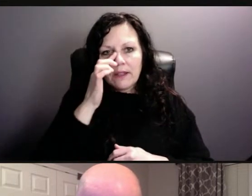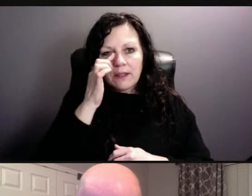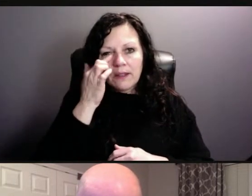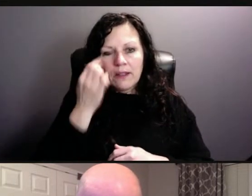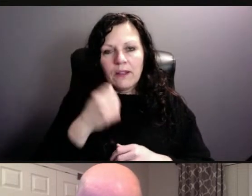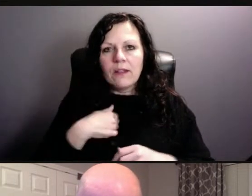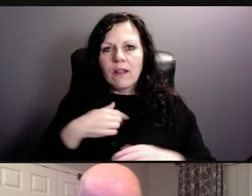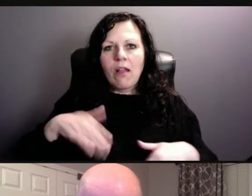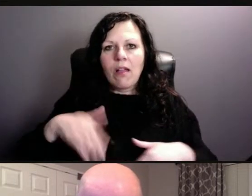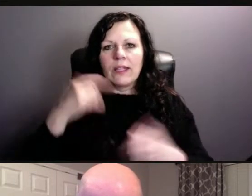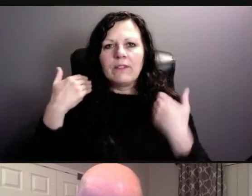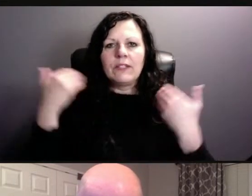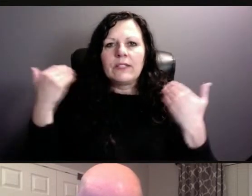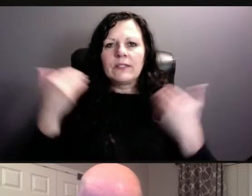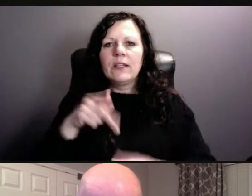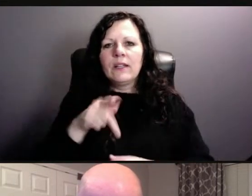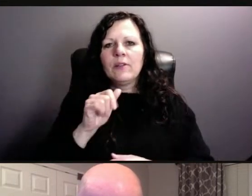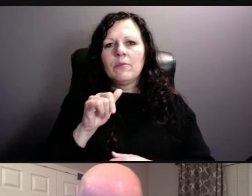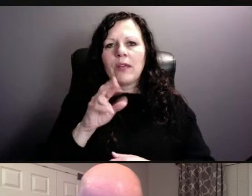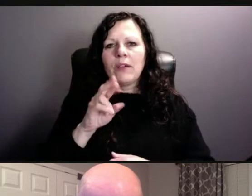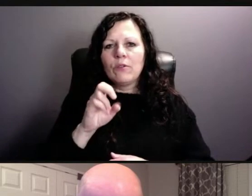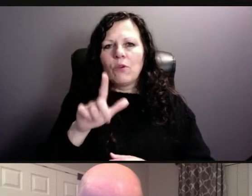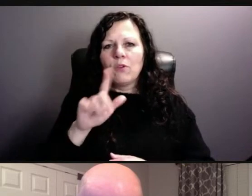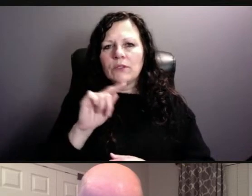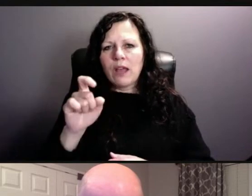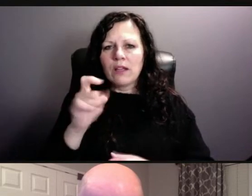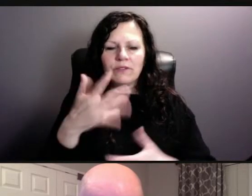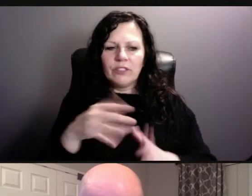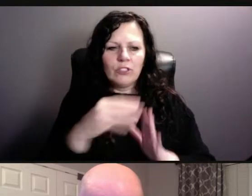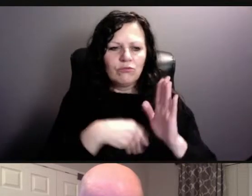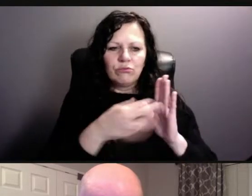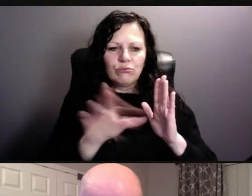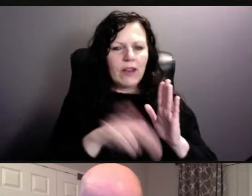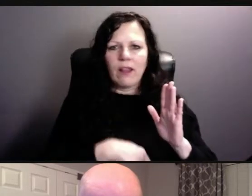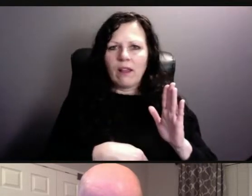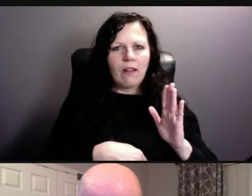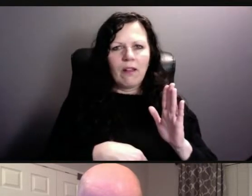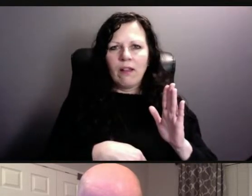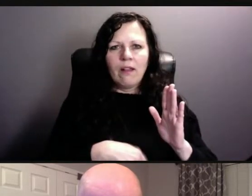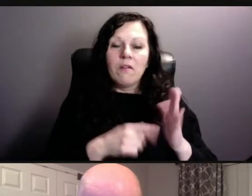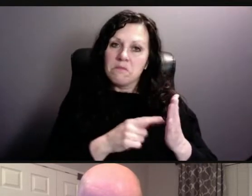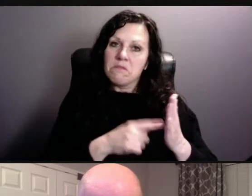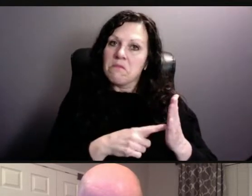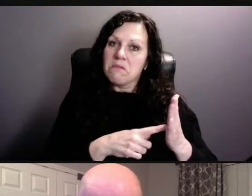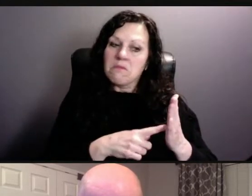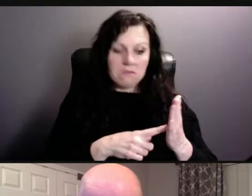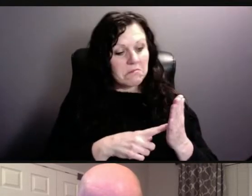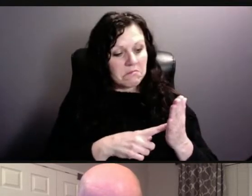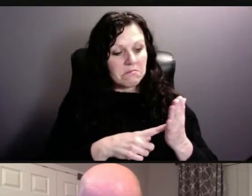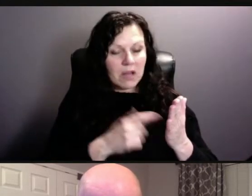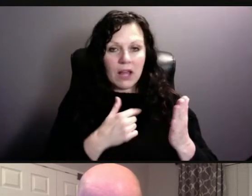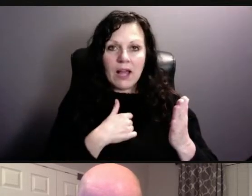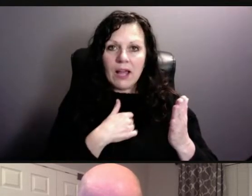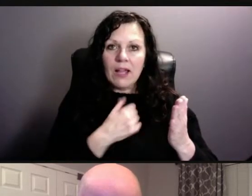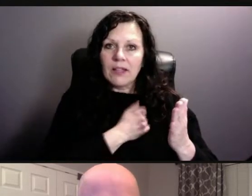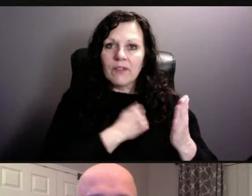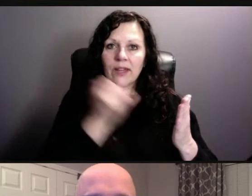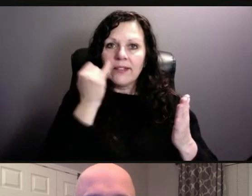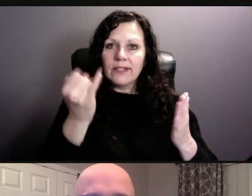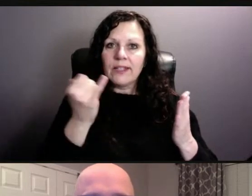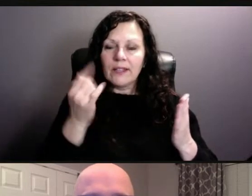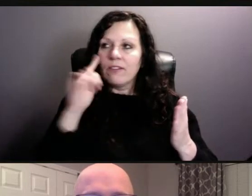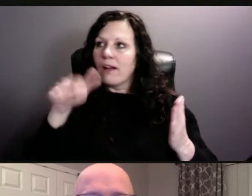I GUESS I'M NOT YET CONVINCED